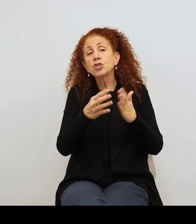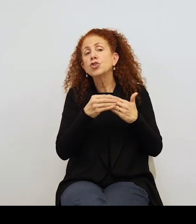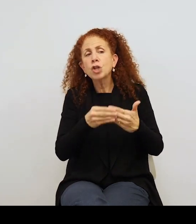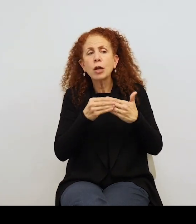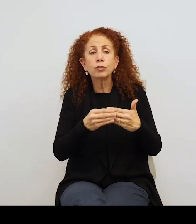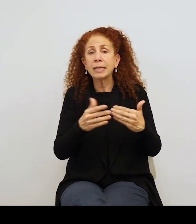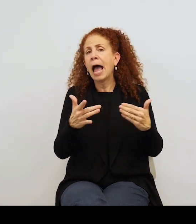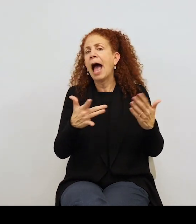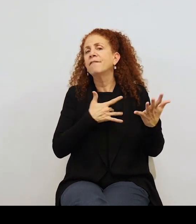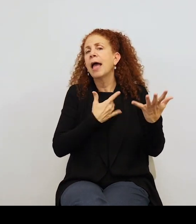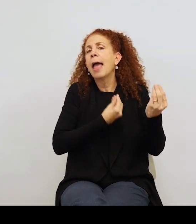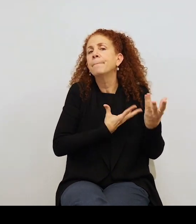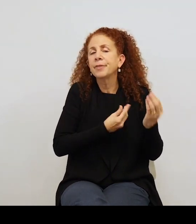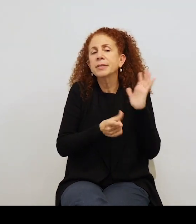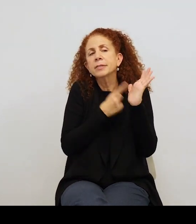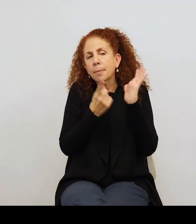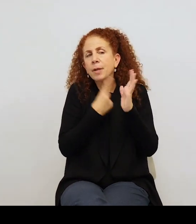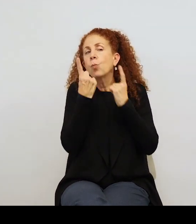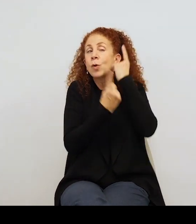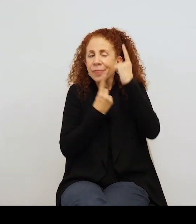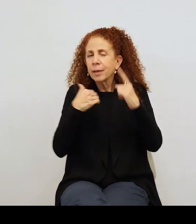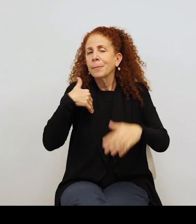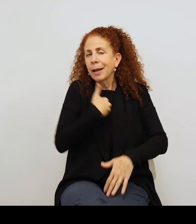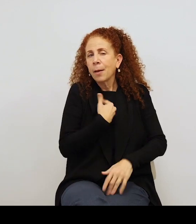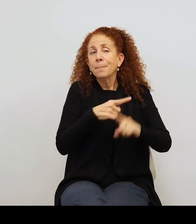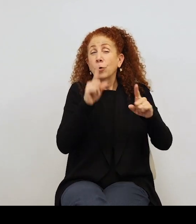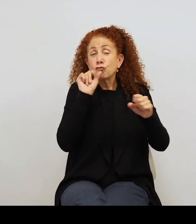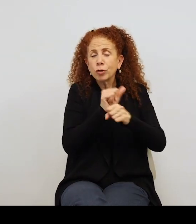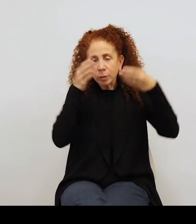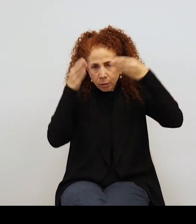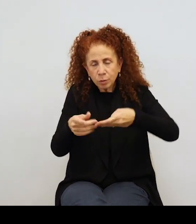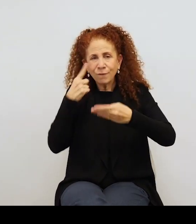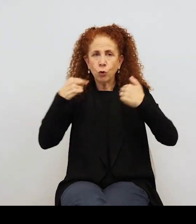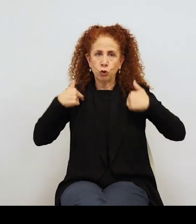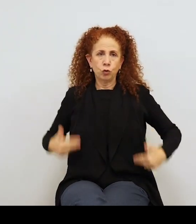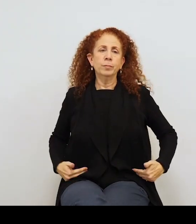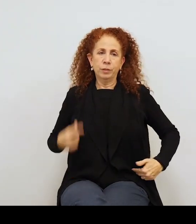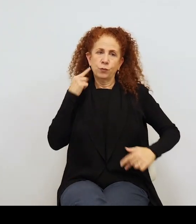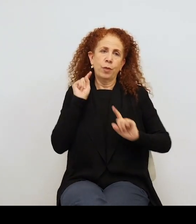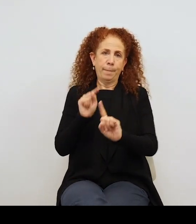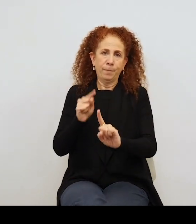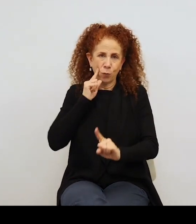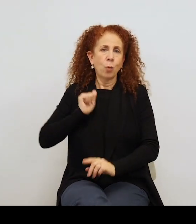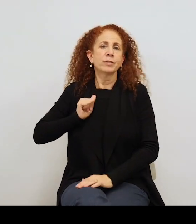We think about the animals. But we're really creating-- curating it for ourselves.